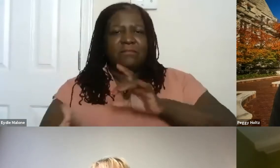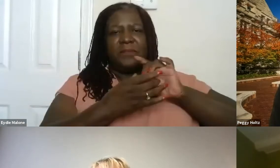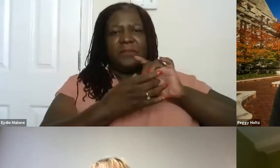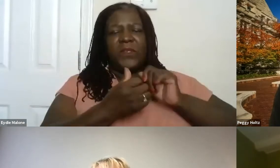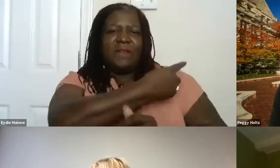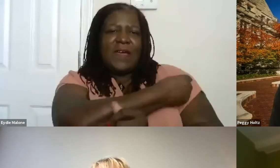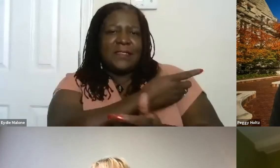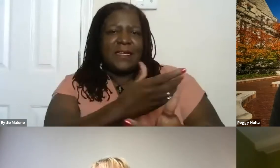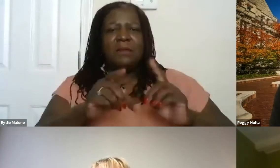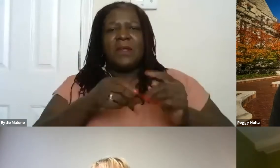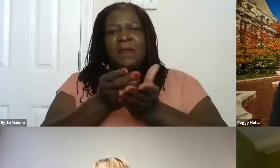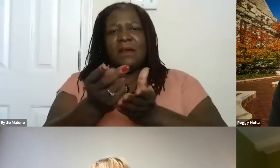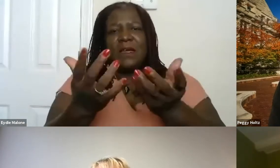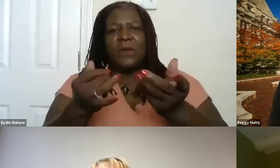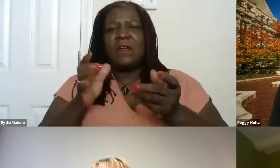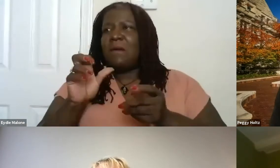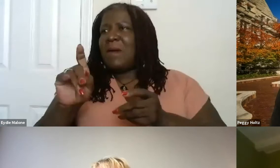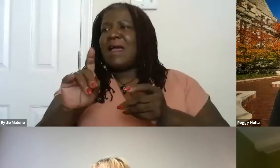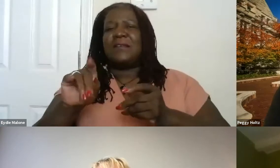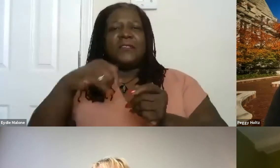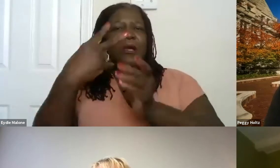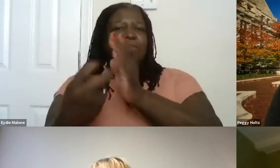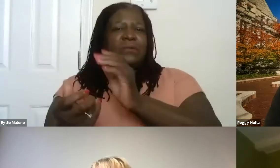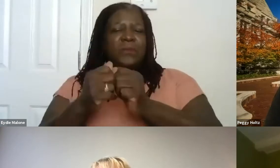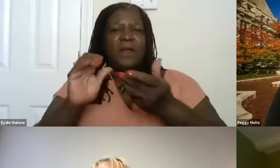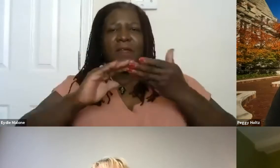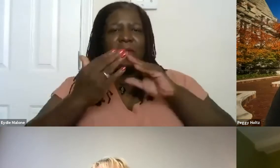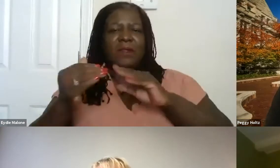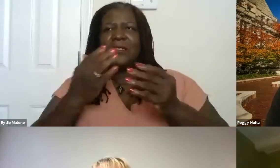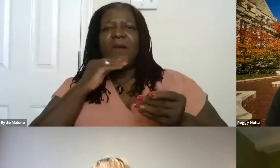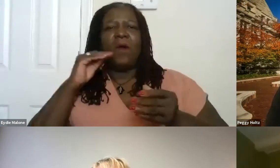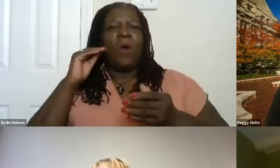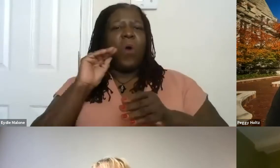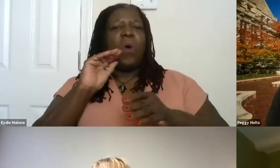I wanted to have her back in the community. She'd been homeschooled due to my -- the loss